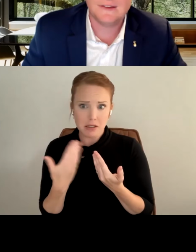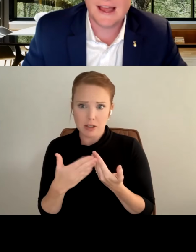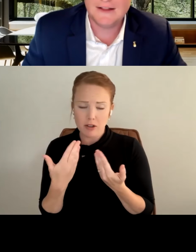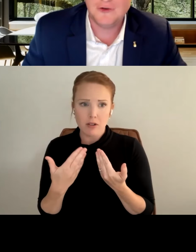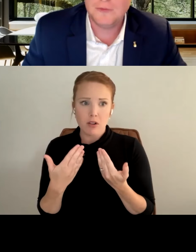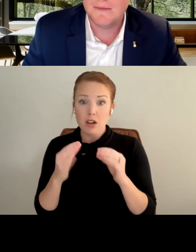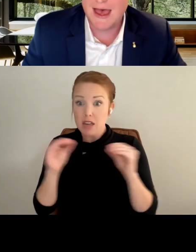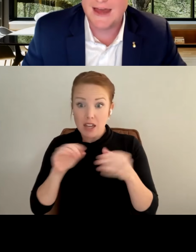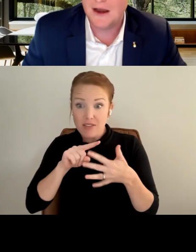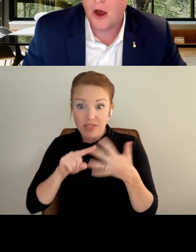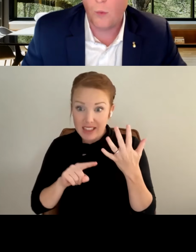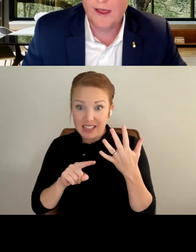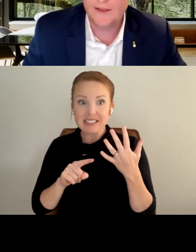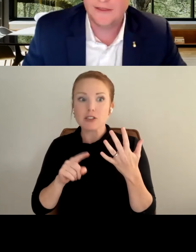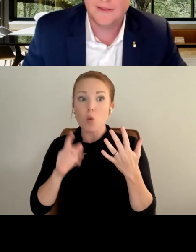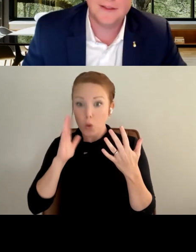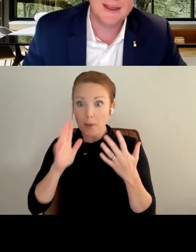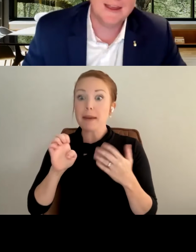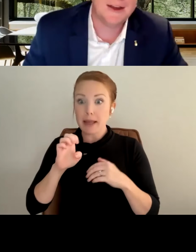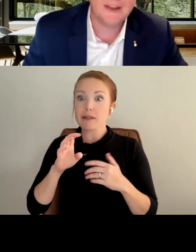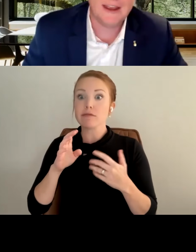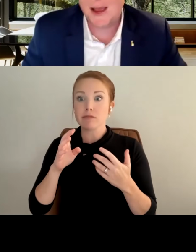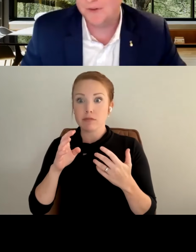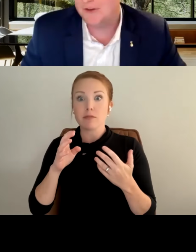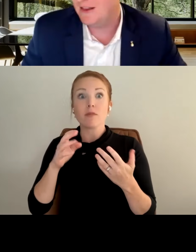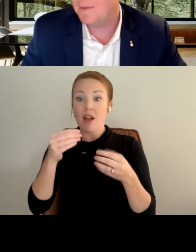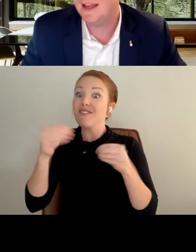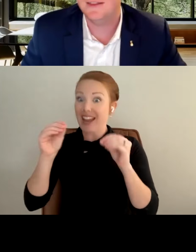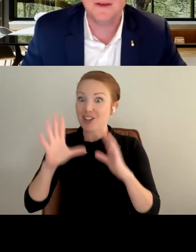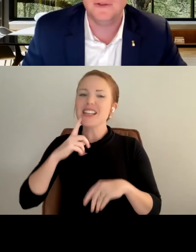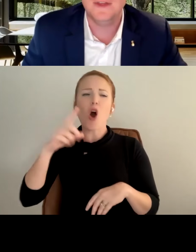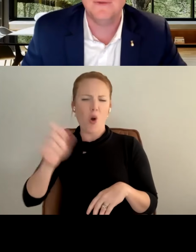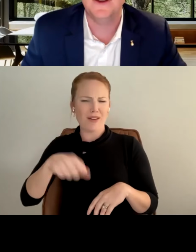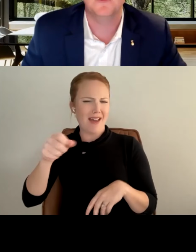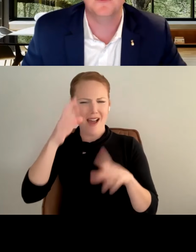things is likely to be met with a vendor saying 'absolutely, let me get, let me do that for you